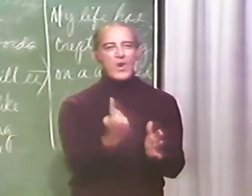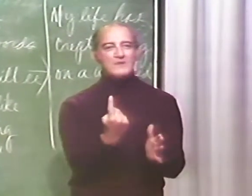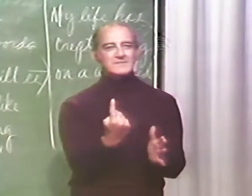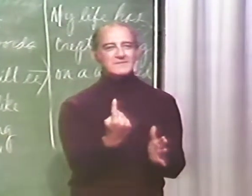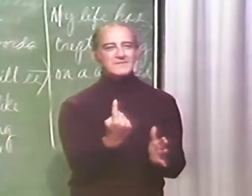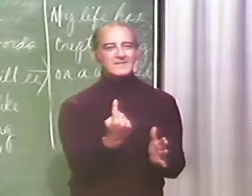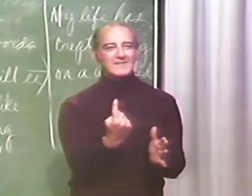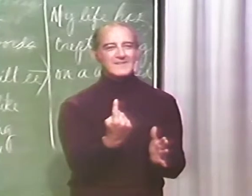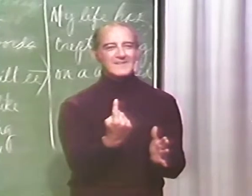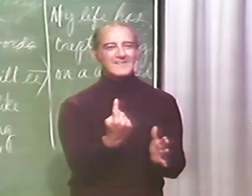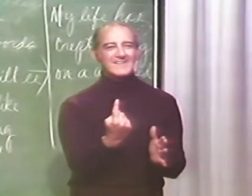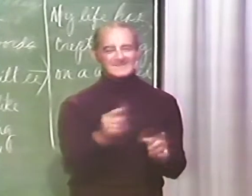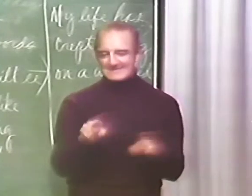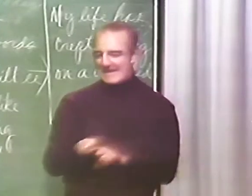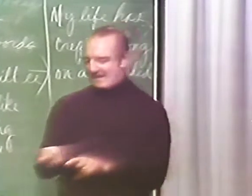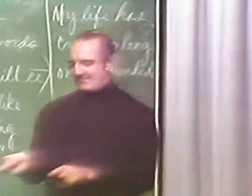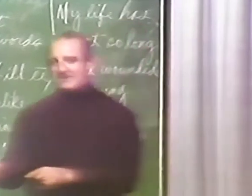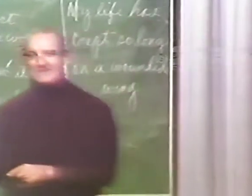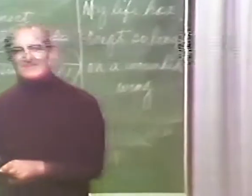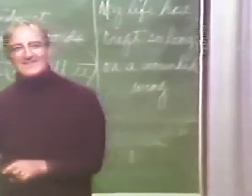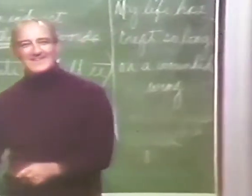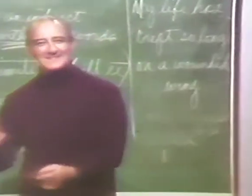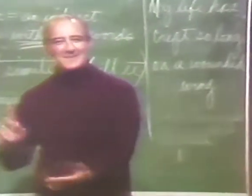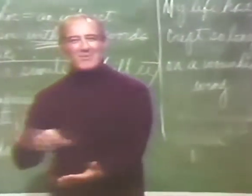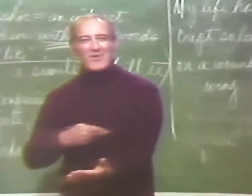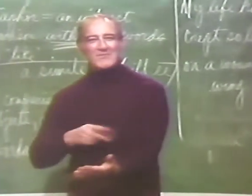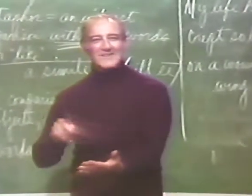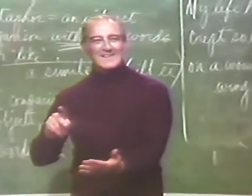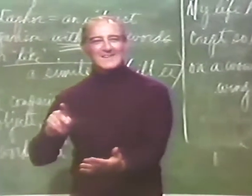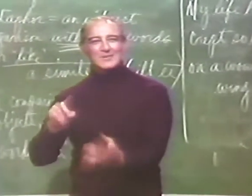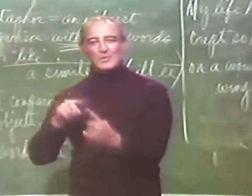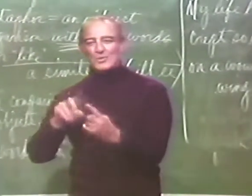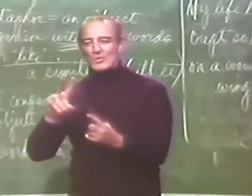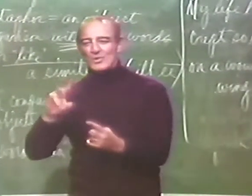YOU ARE YOUNG ONLY ONCE,